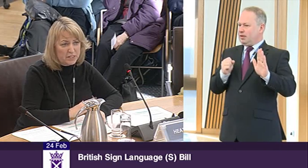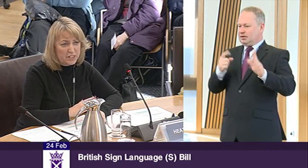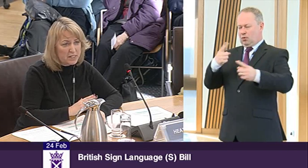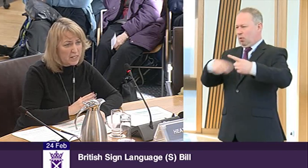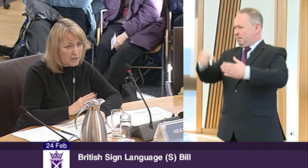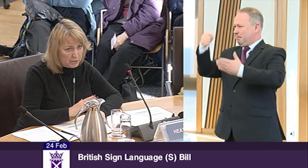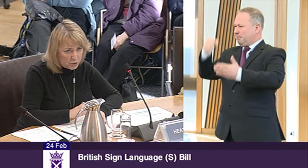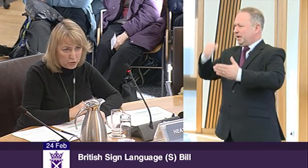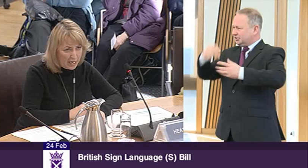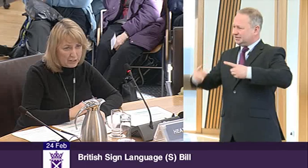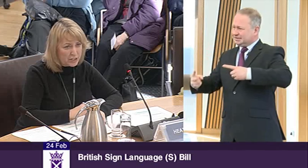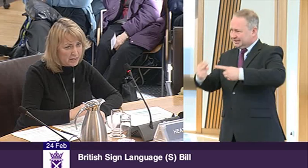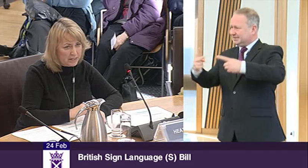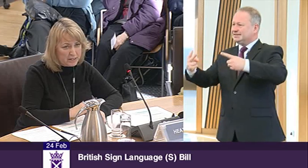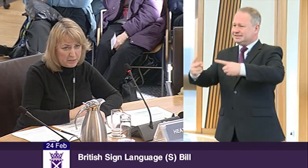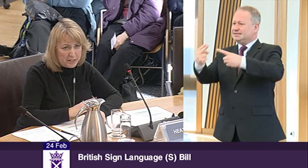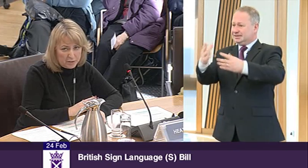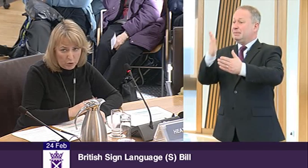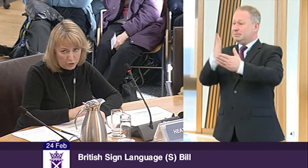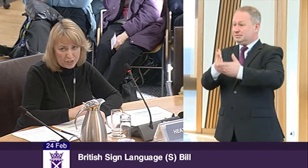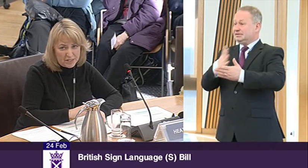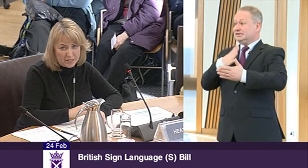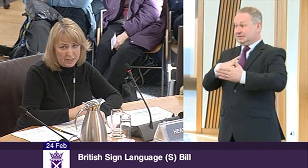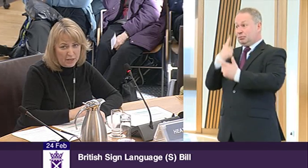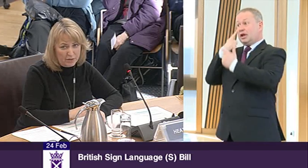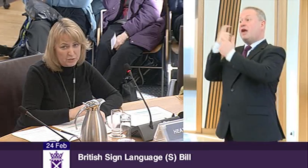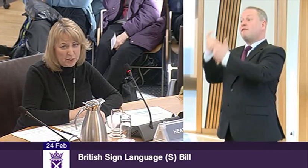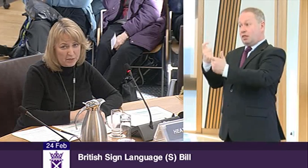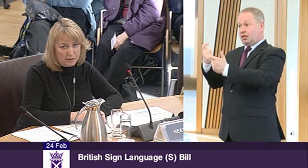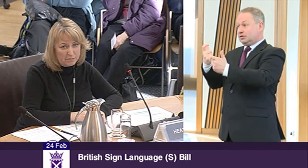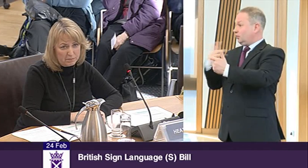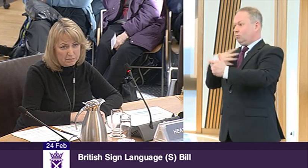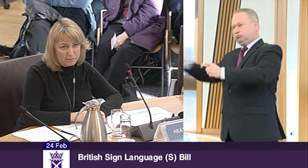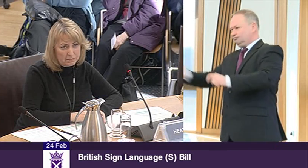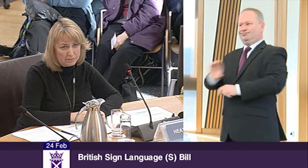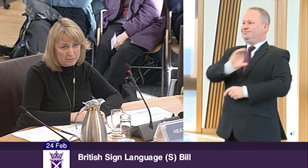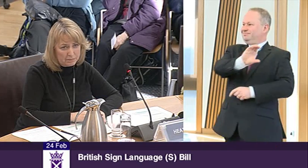and the constraints on budgets, we need to be cautious about that.